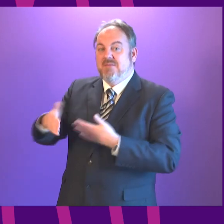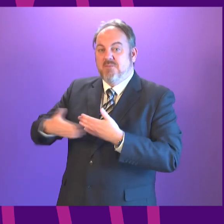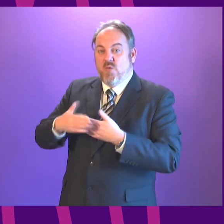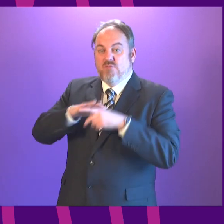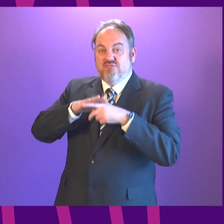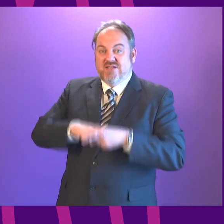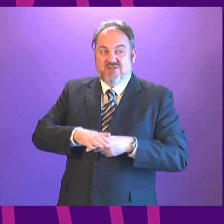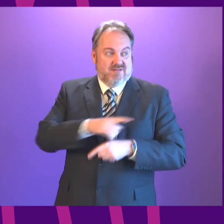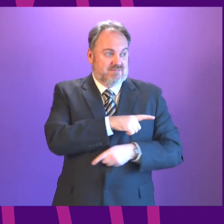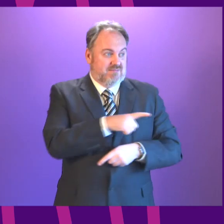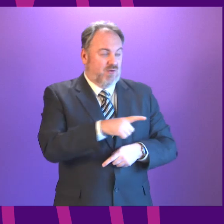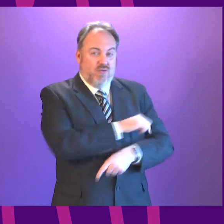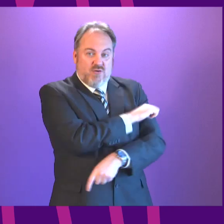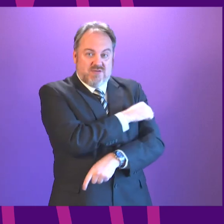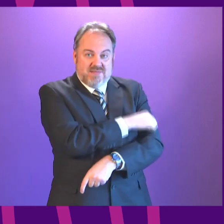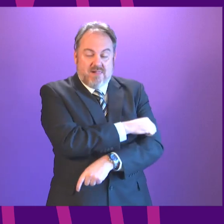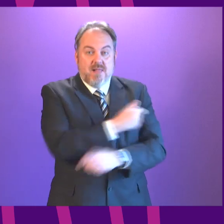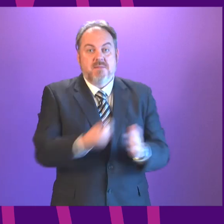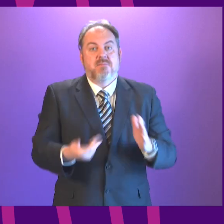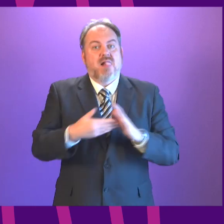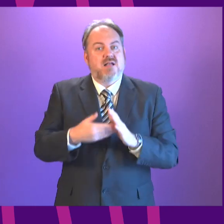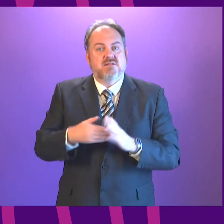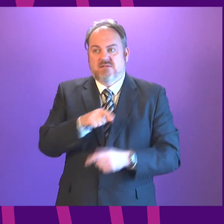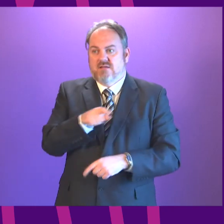generally are likely to be off sick—like the rest of the population, they are more